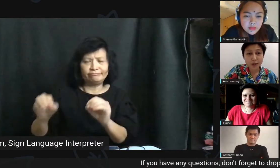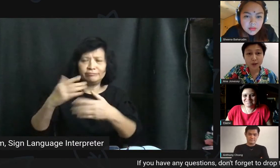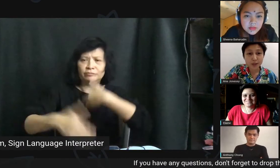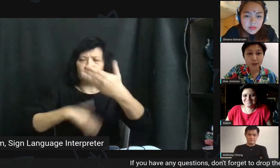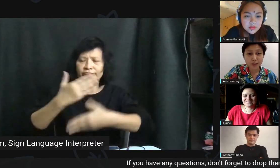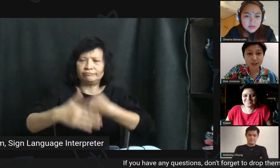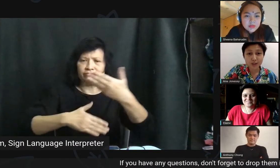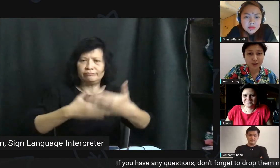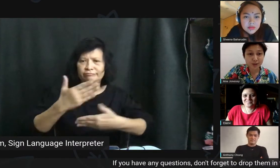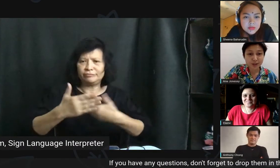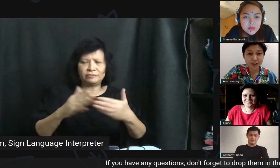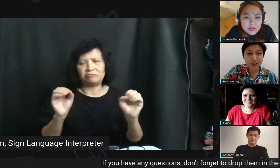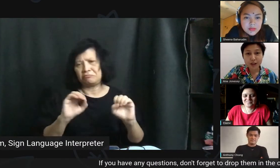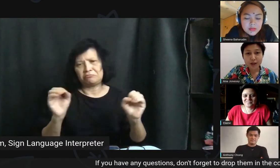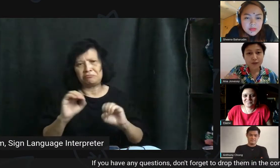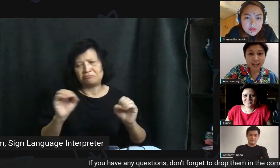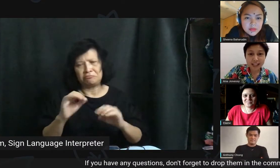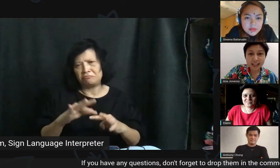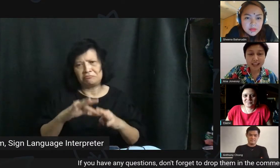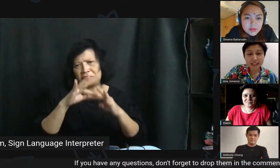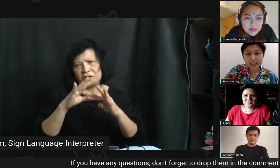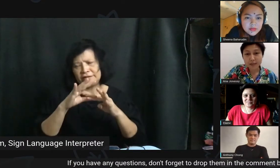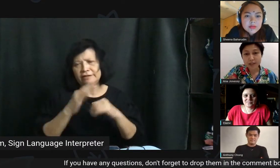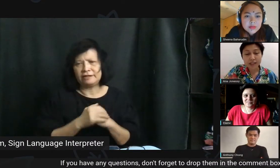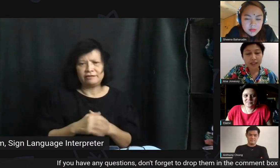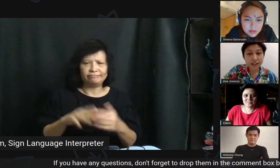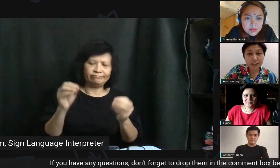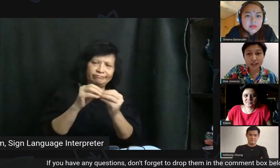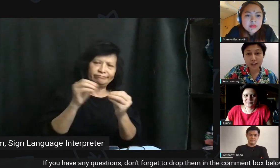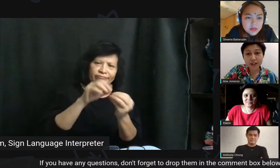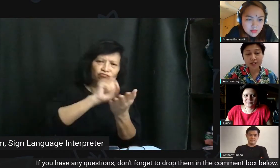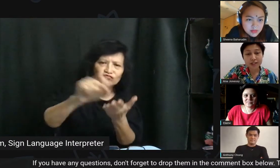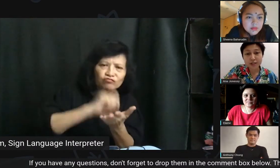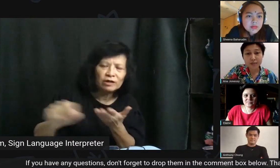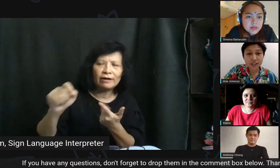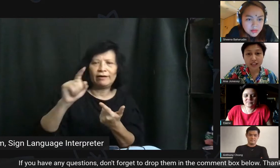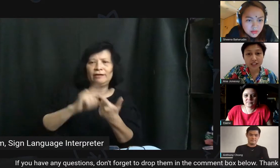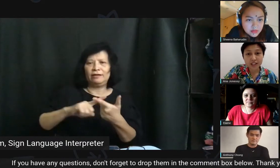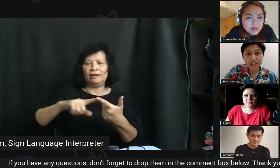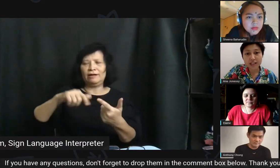You know, it was the usual writing and submitting lip letters and communication.